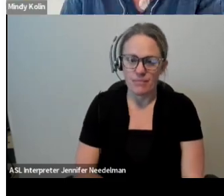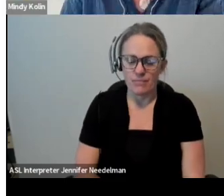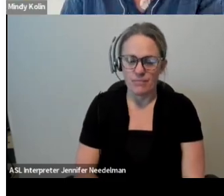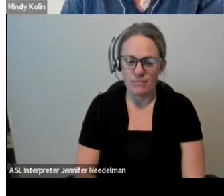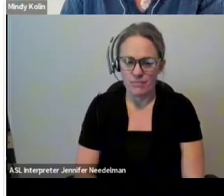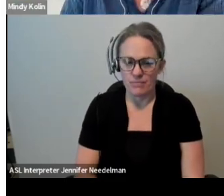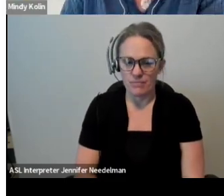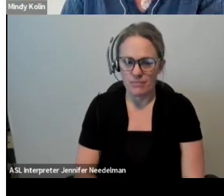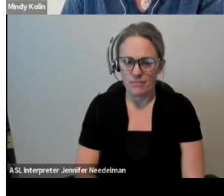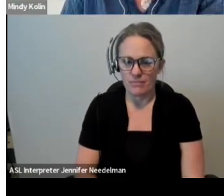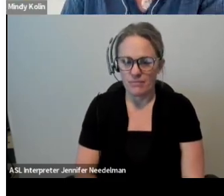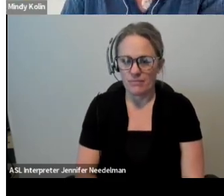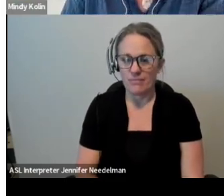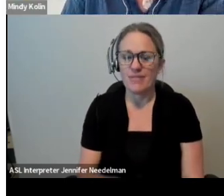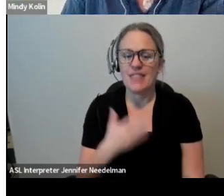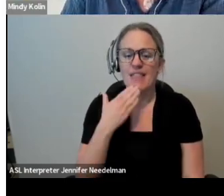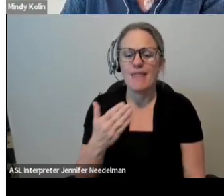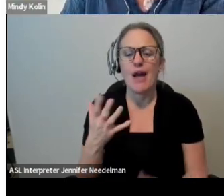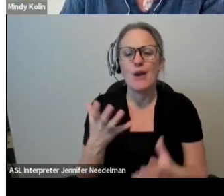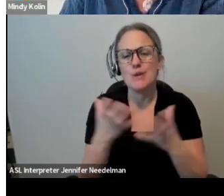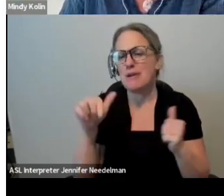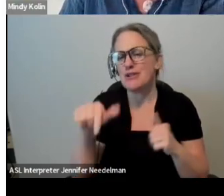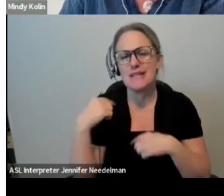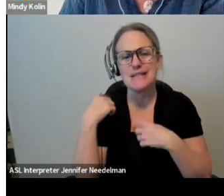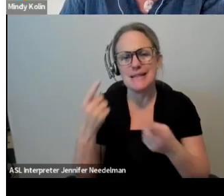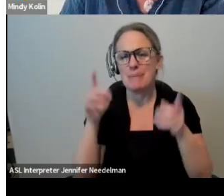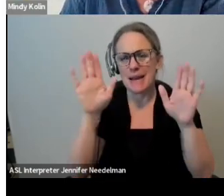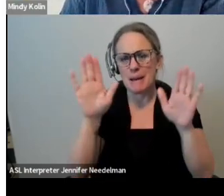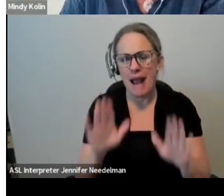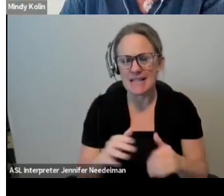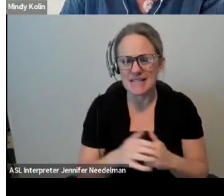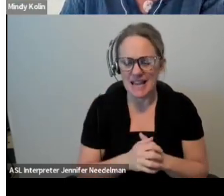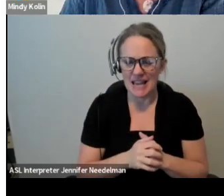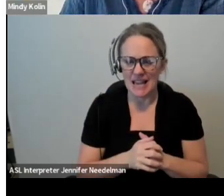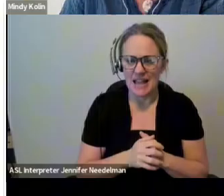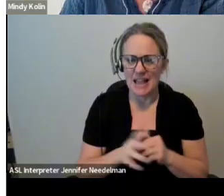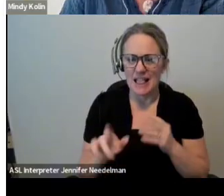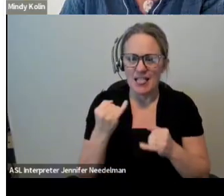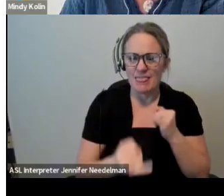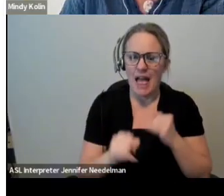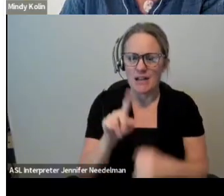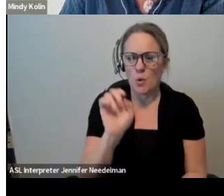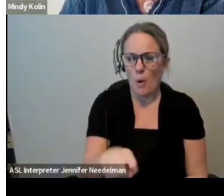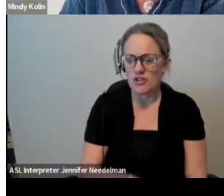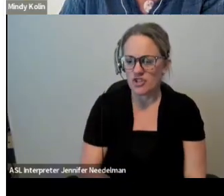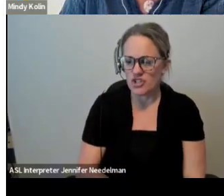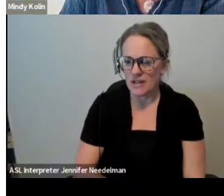All right, Whitney, thank you so much. This has been amazing. The last question in the